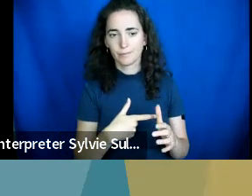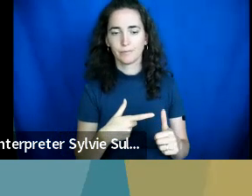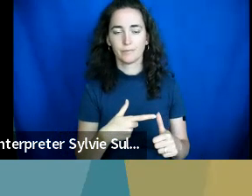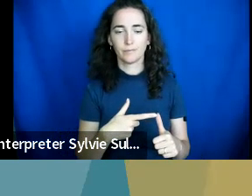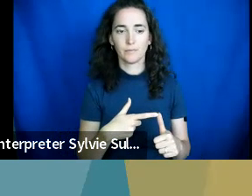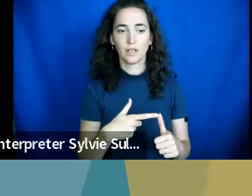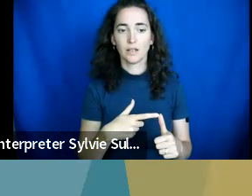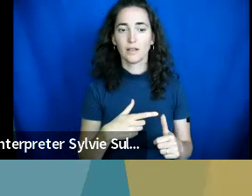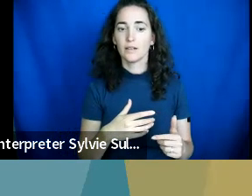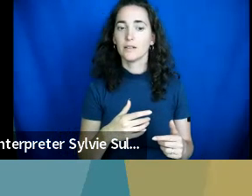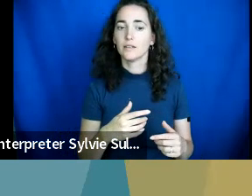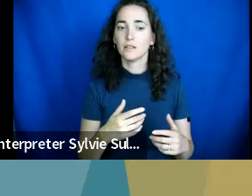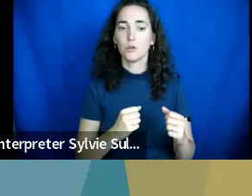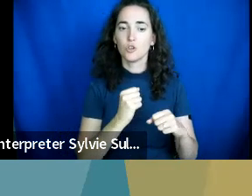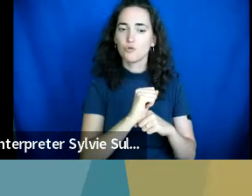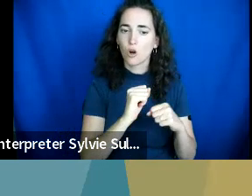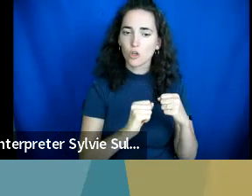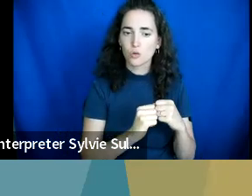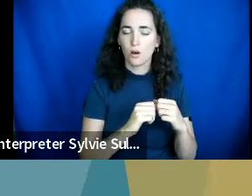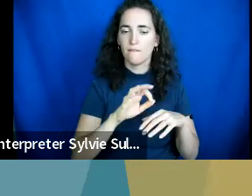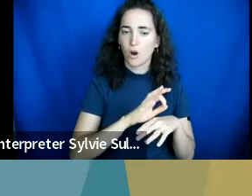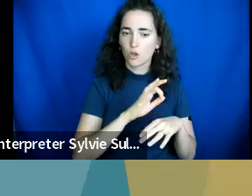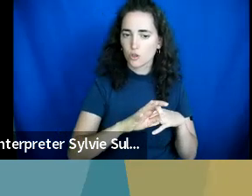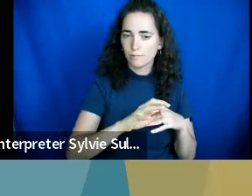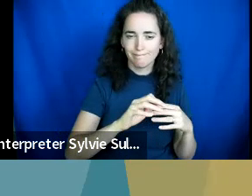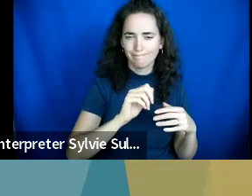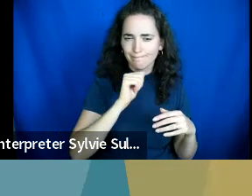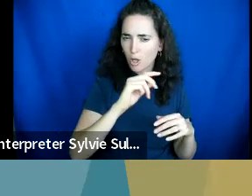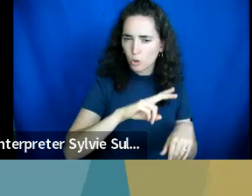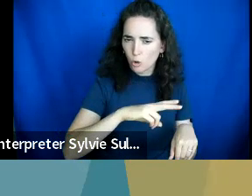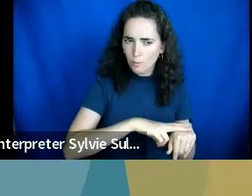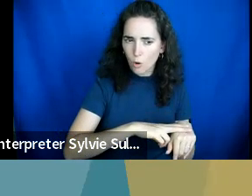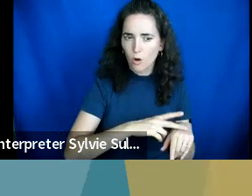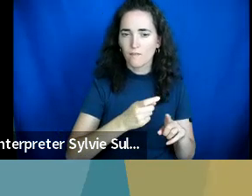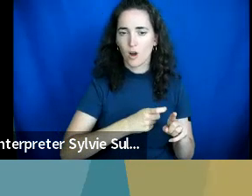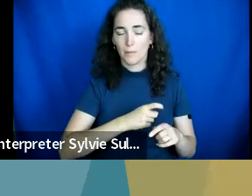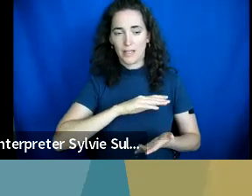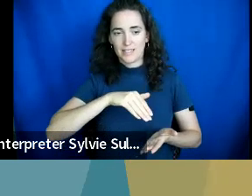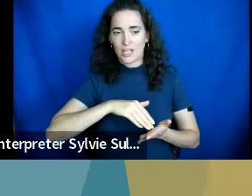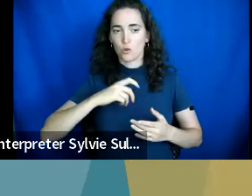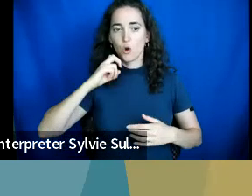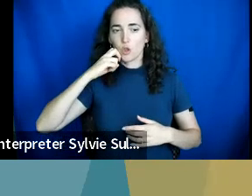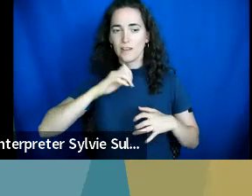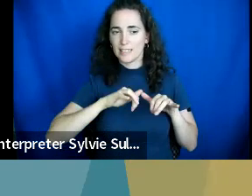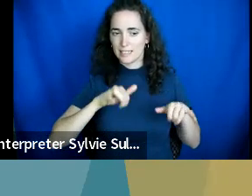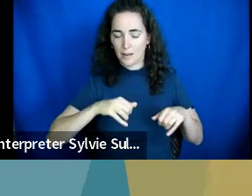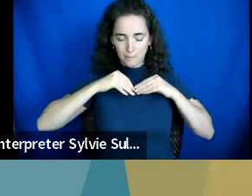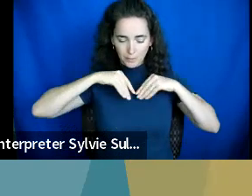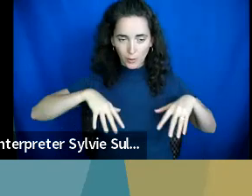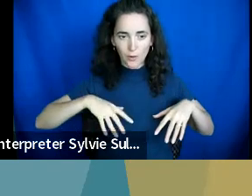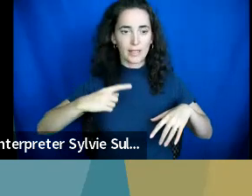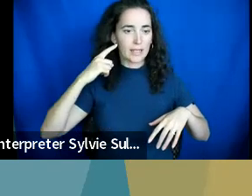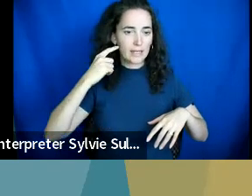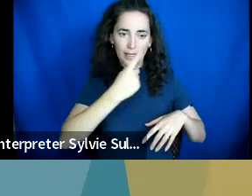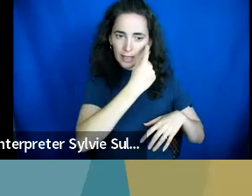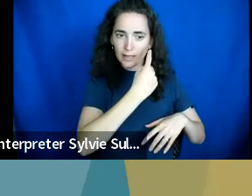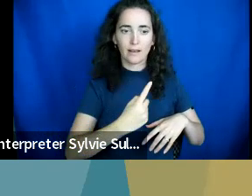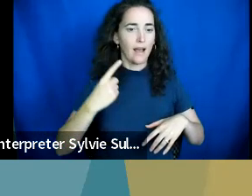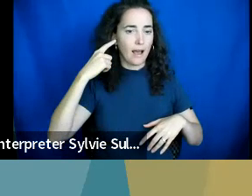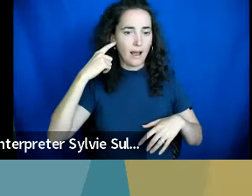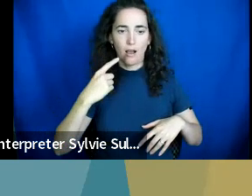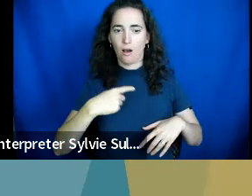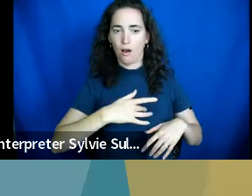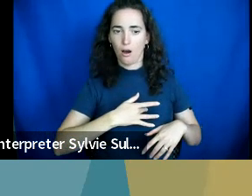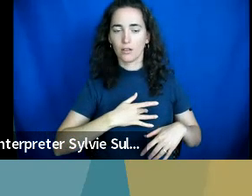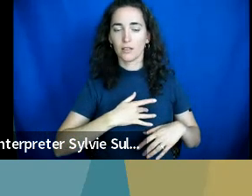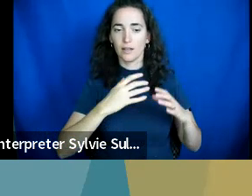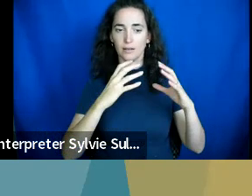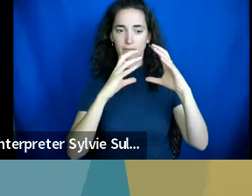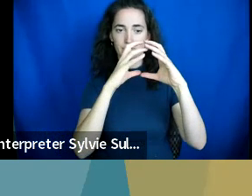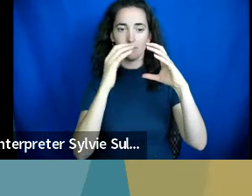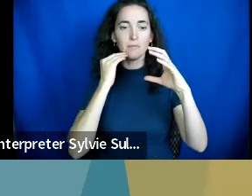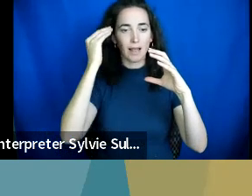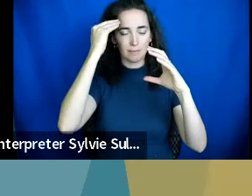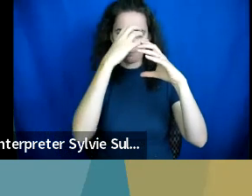Excuse me, major structural or functional abnormalities of this. Let's see if I can make a central nervous system. ears, eyes, heart, cranial, facial etc.